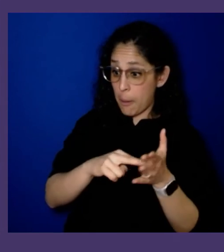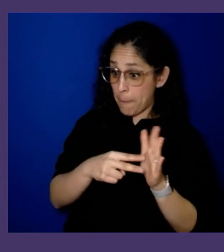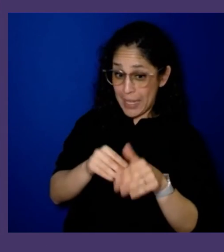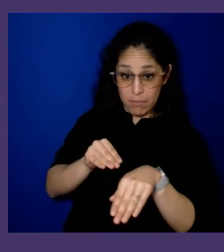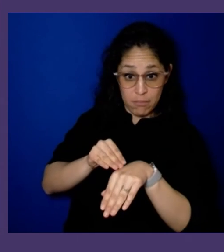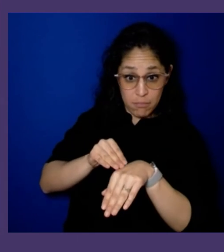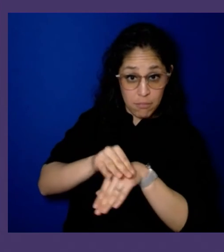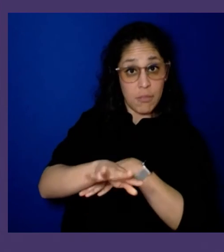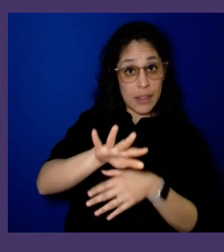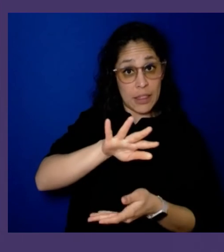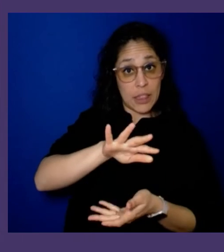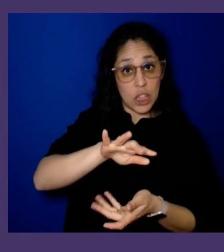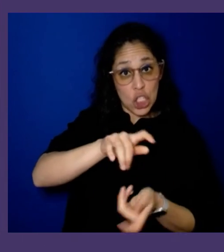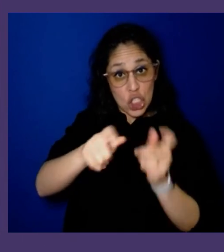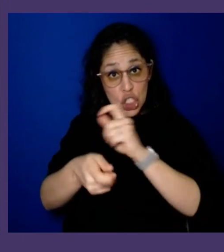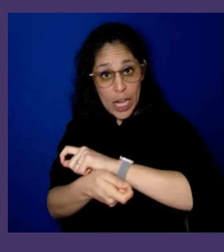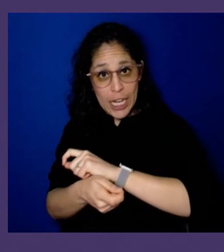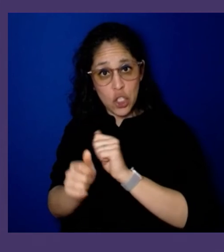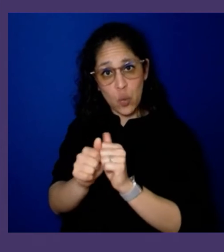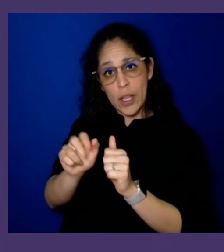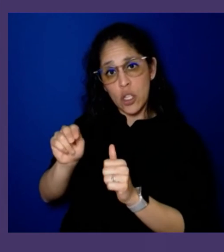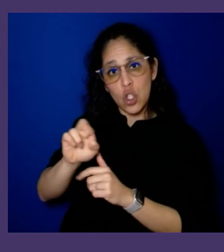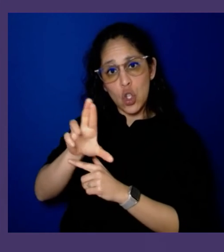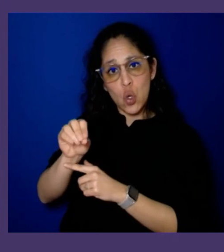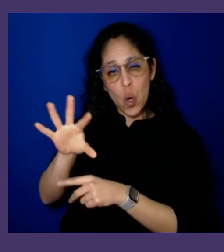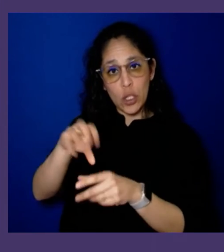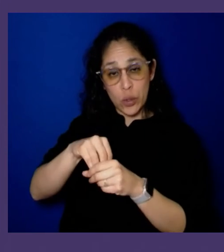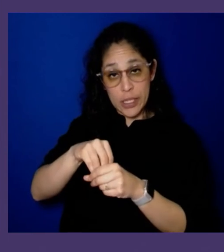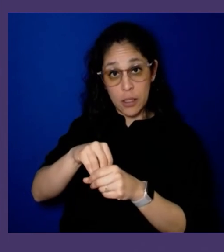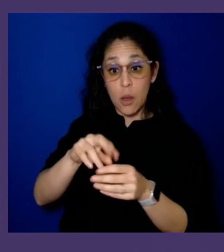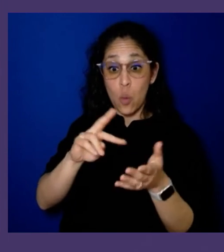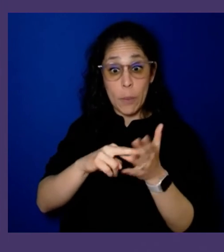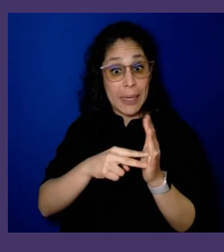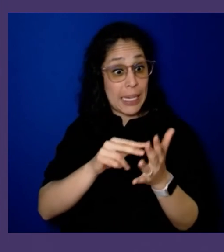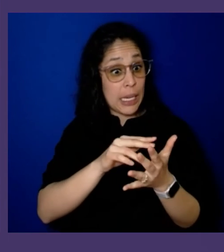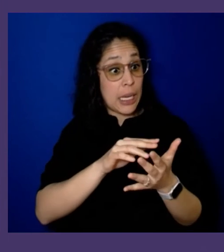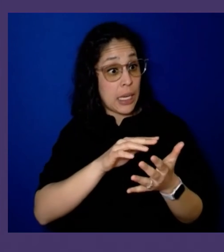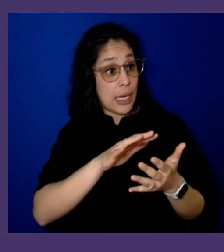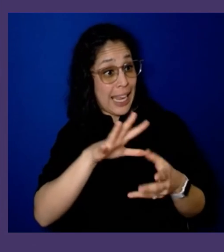inclusive design processes effectively benefit everyone.